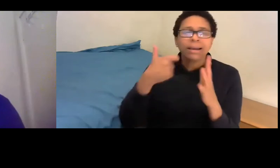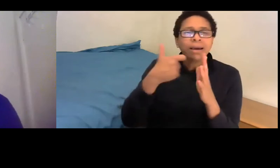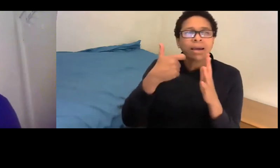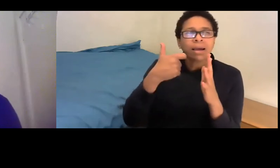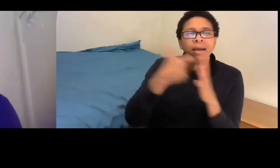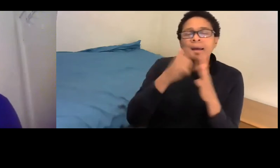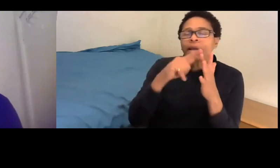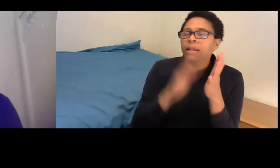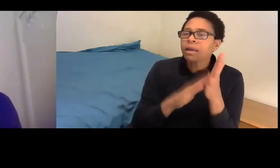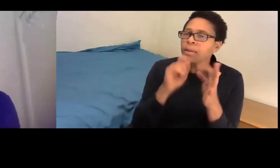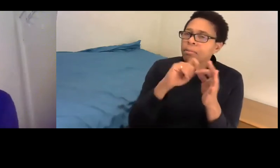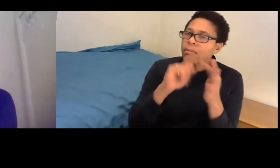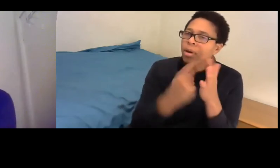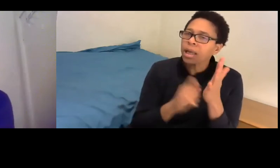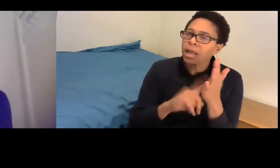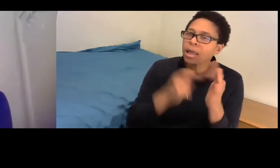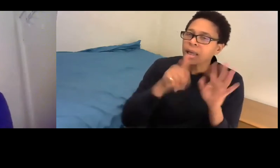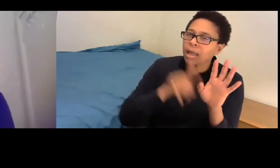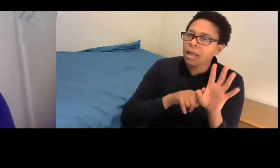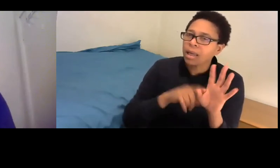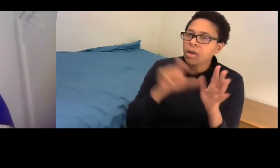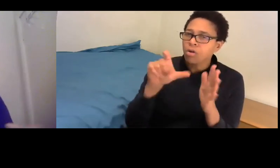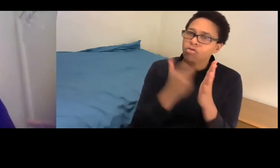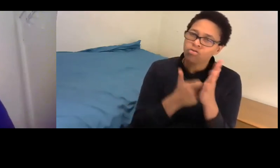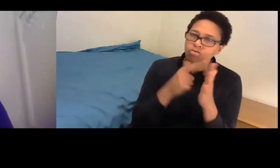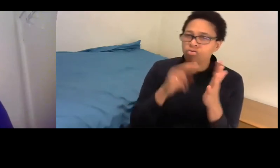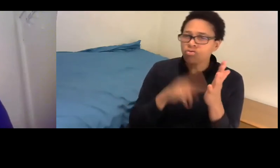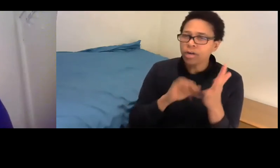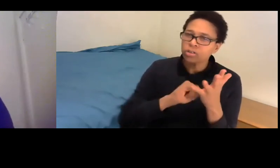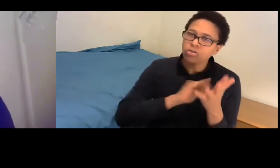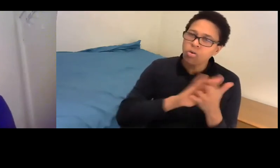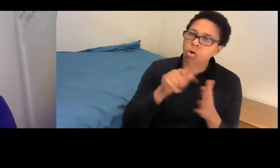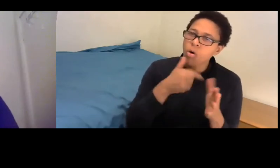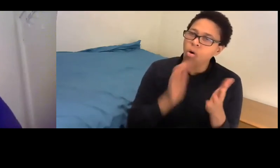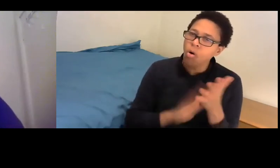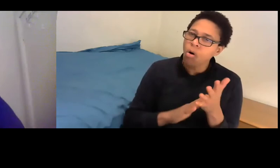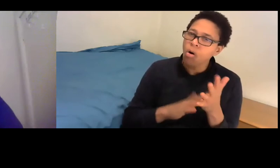intersectional analysis, I think that very much applies to LGBTQI